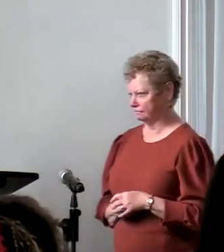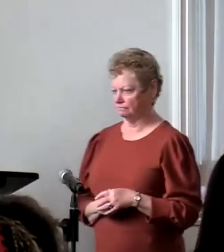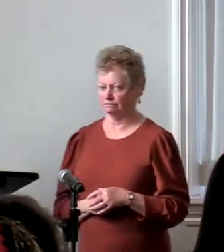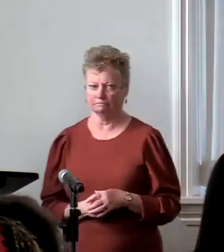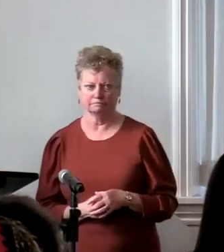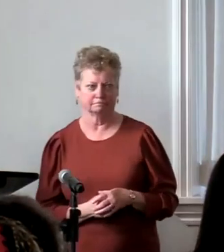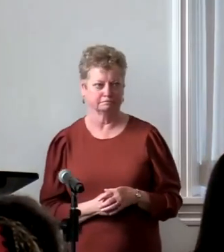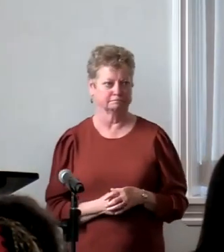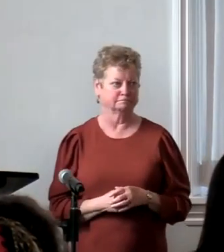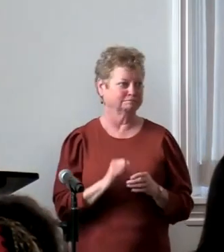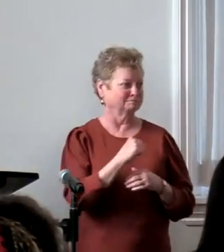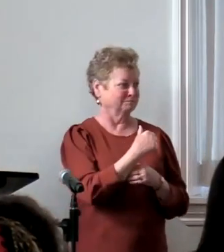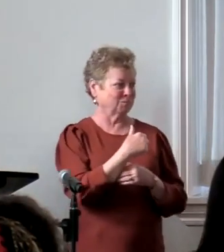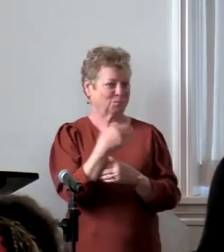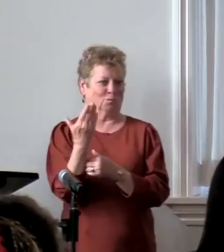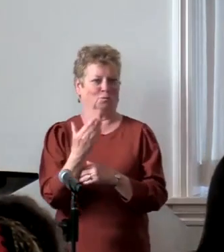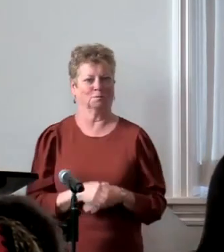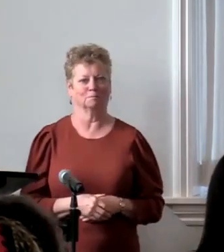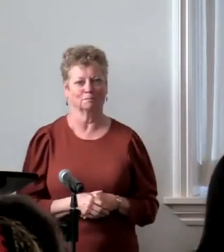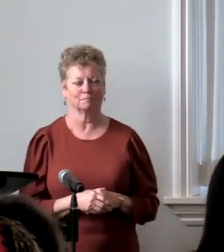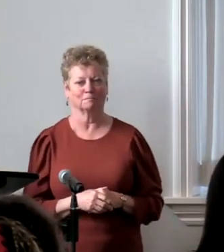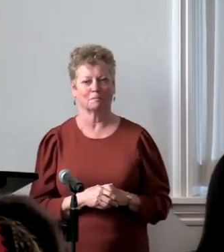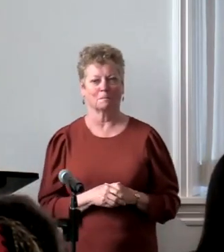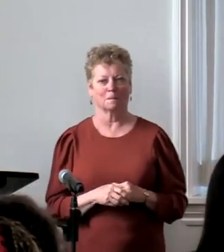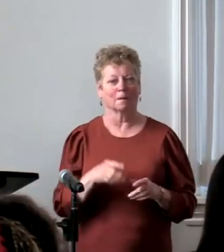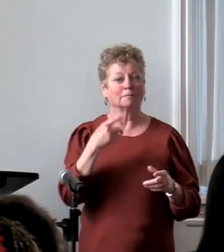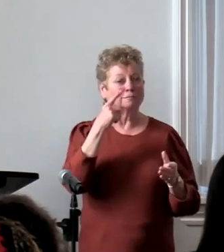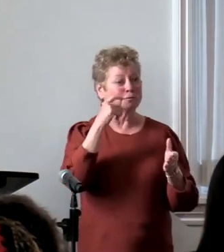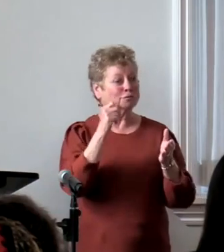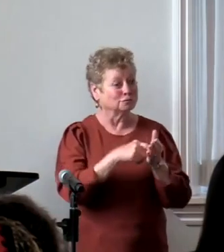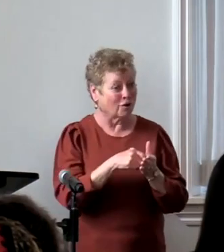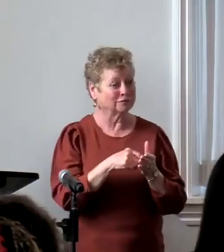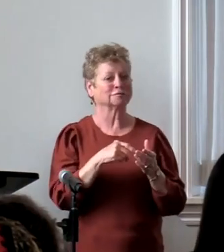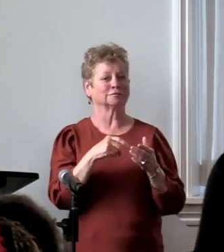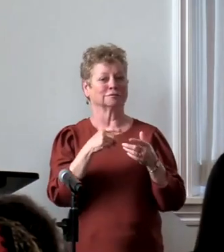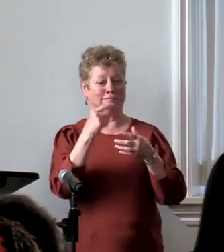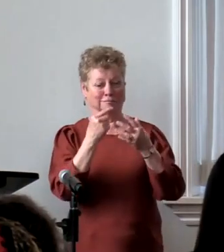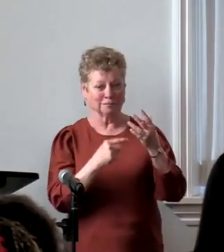Good morning, everybody. I appreciate the acknowledgments, all the acknowledgments given this morning